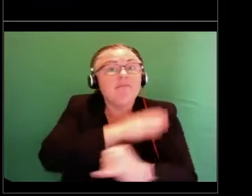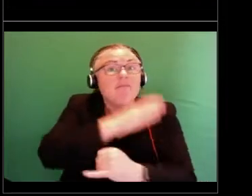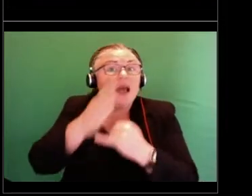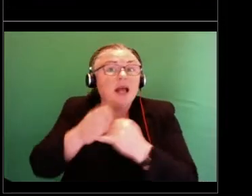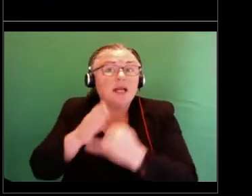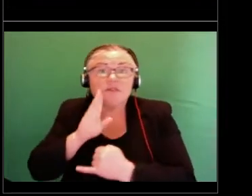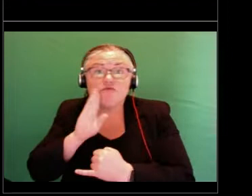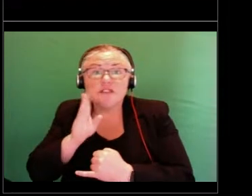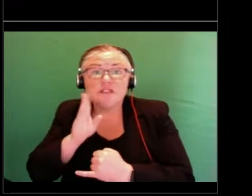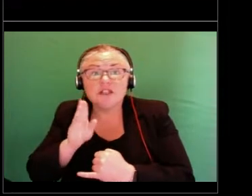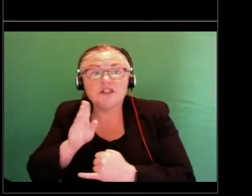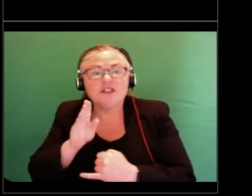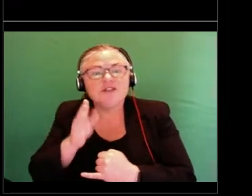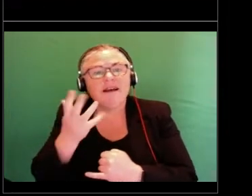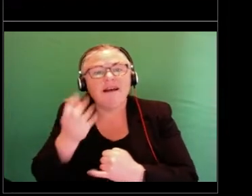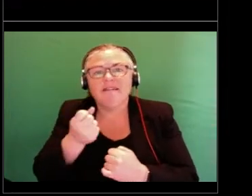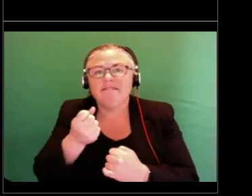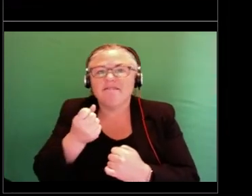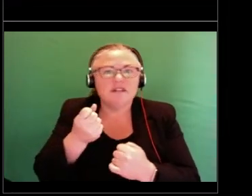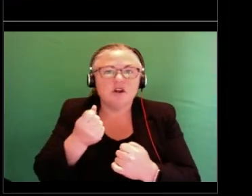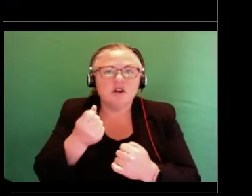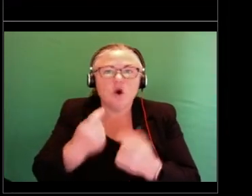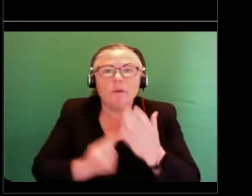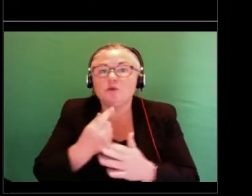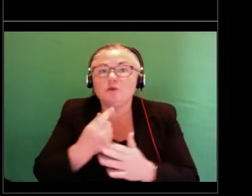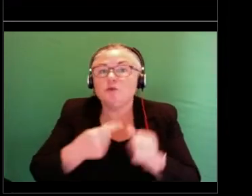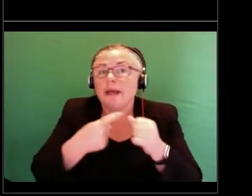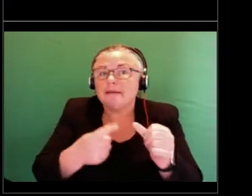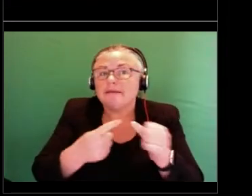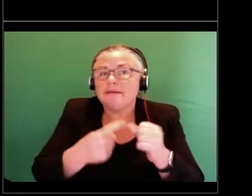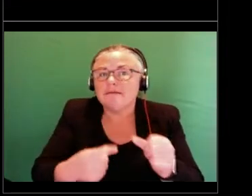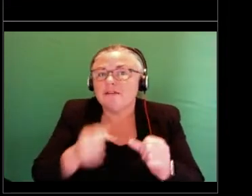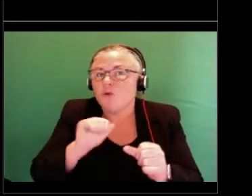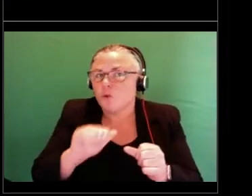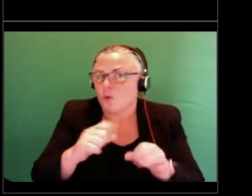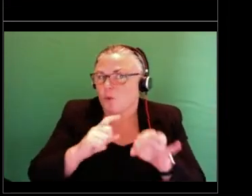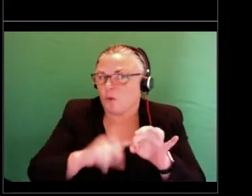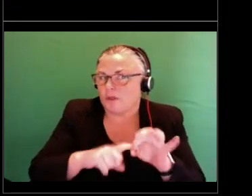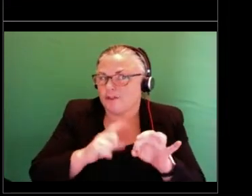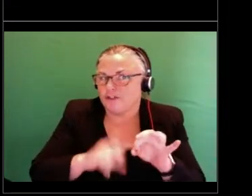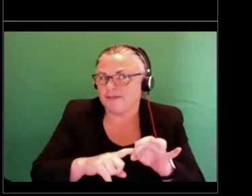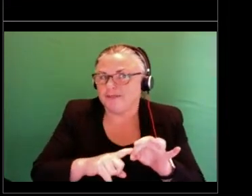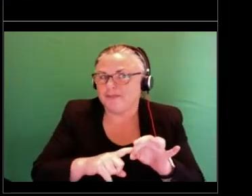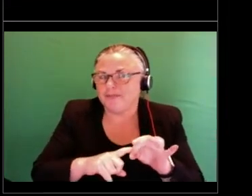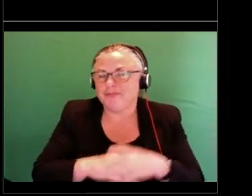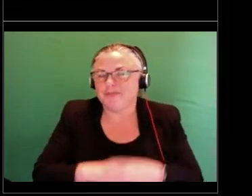We do have some national guidelines for the FASS service, so, firstly, we provide assistance